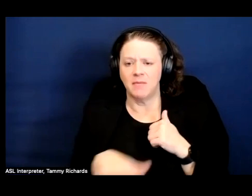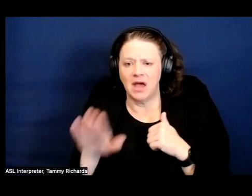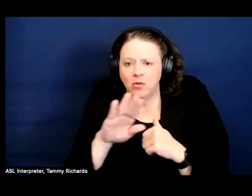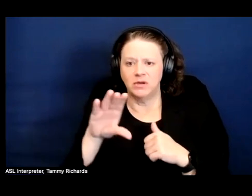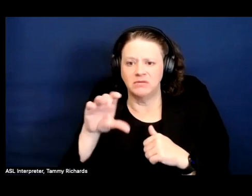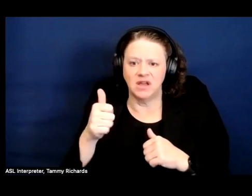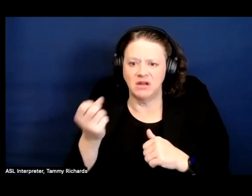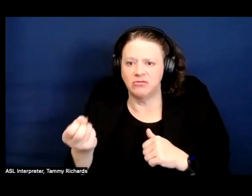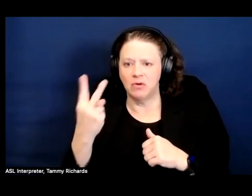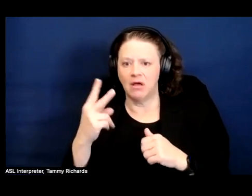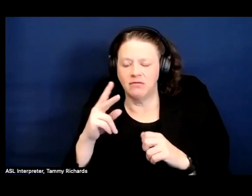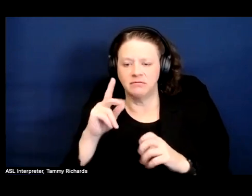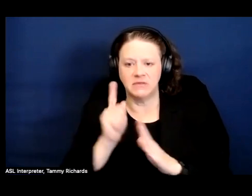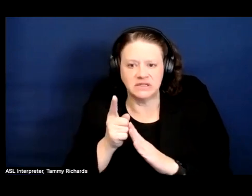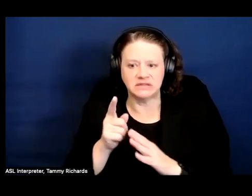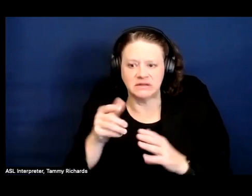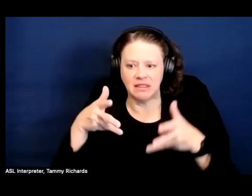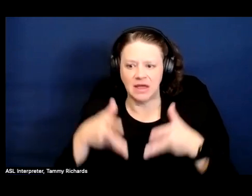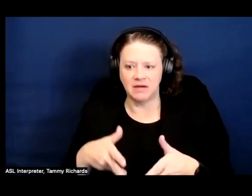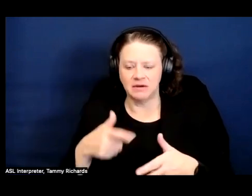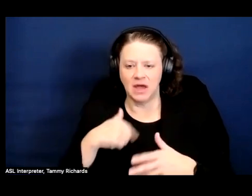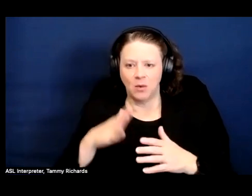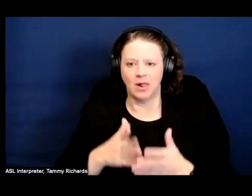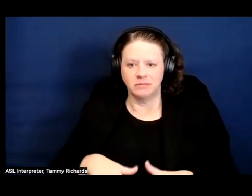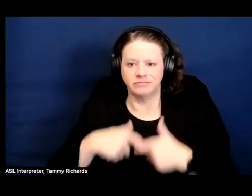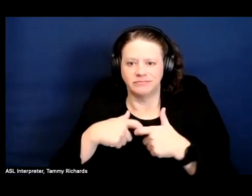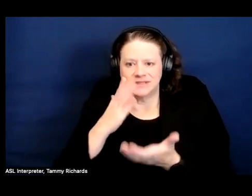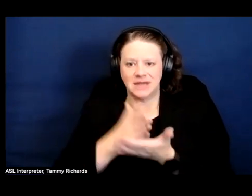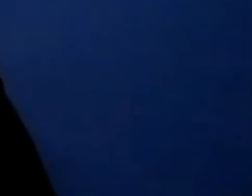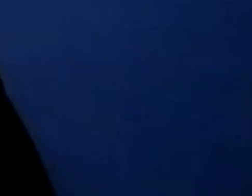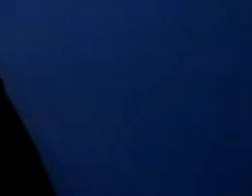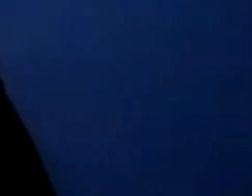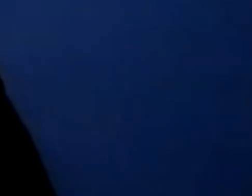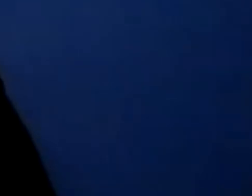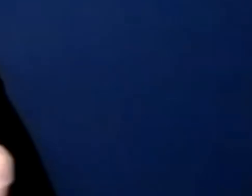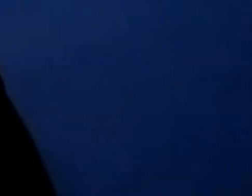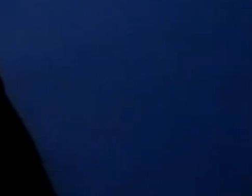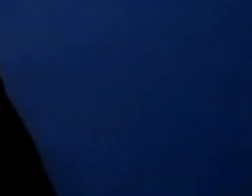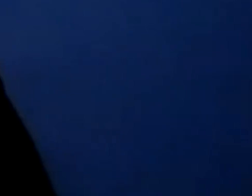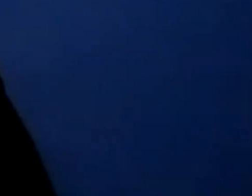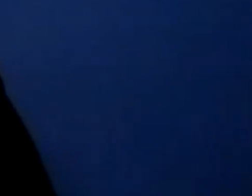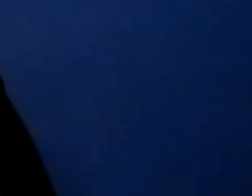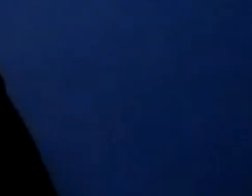and even amongst larger property management companies where, maybe leasing agents aren't trained on this.